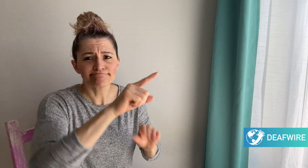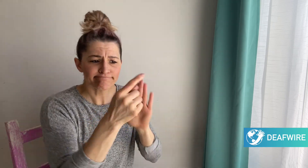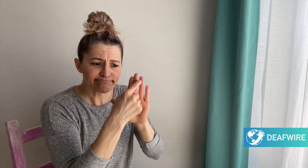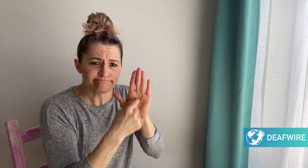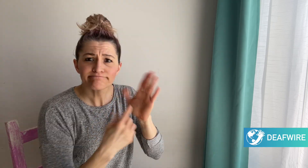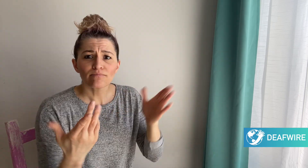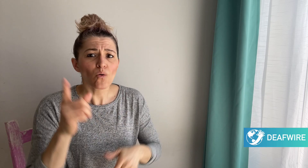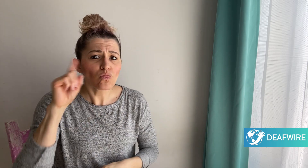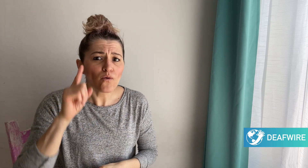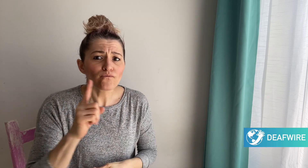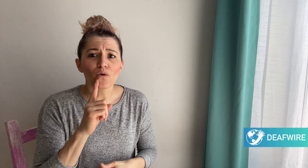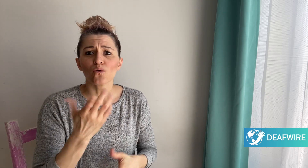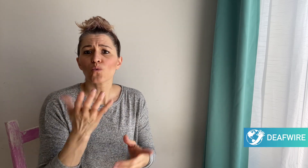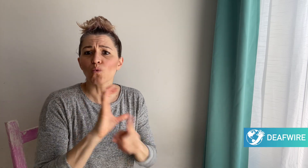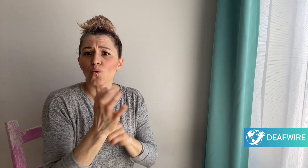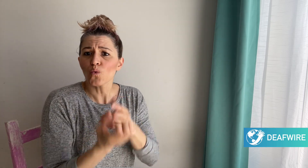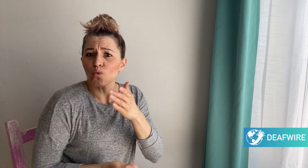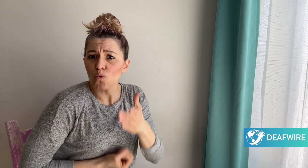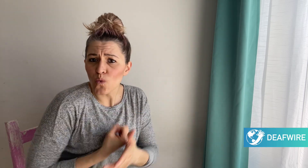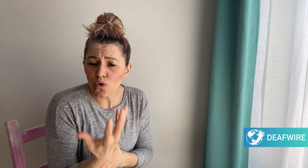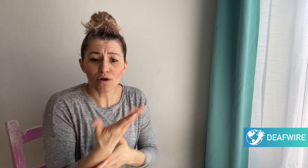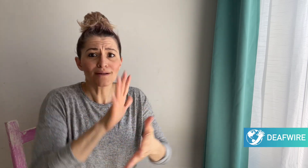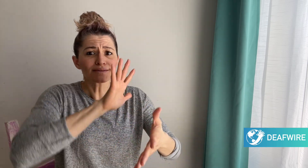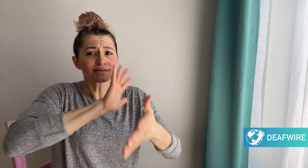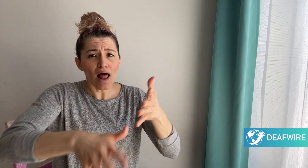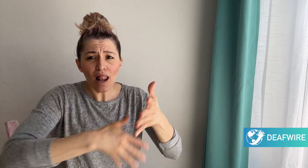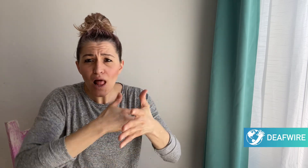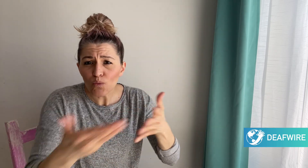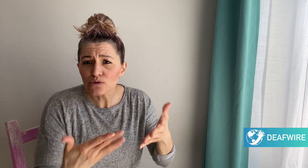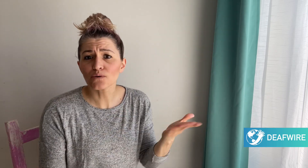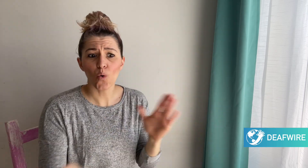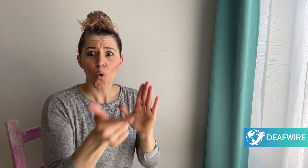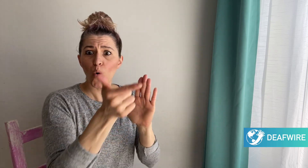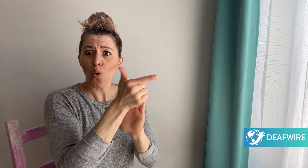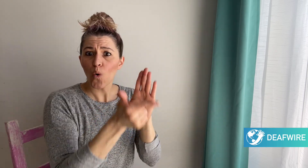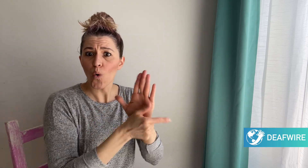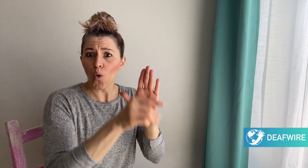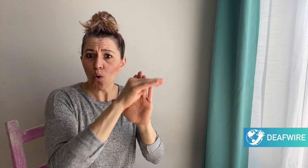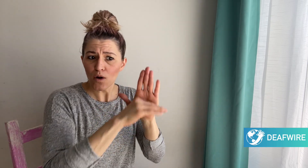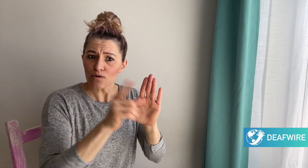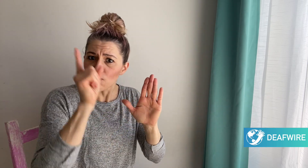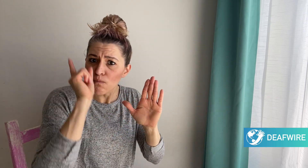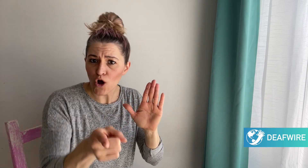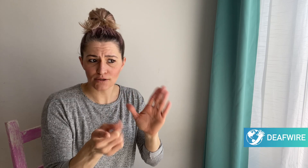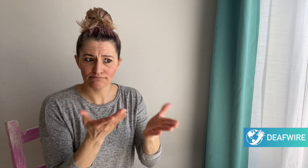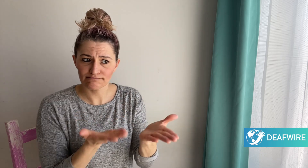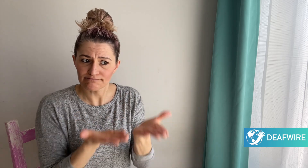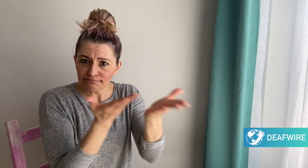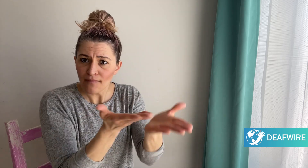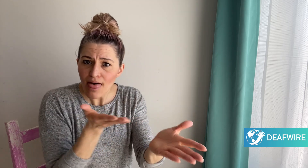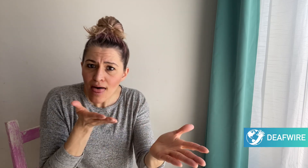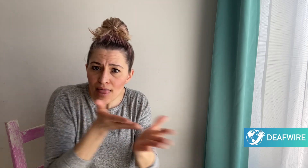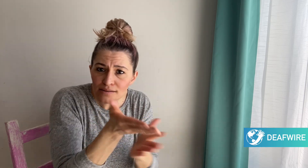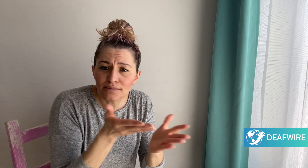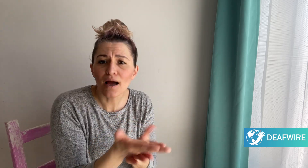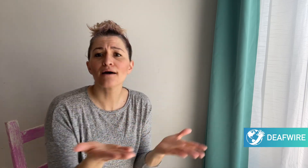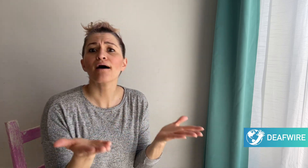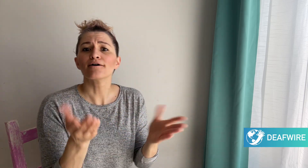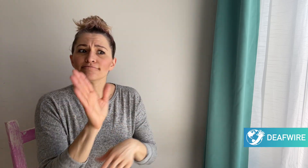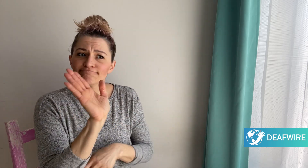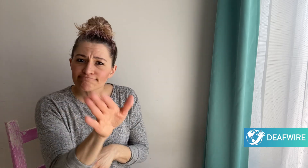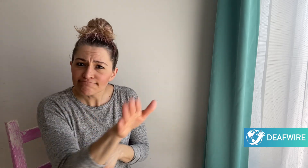about Deaf culture, sign language, the laws for providing access,